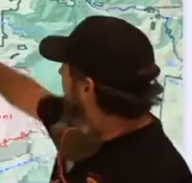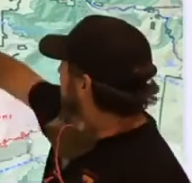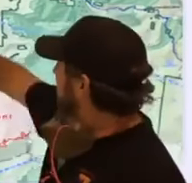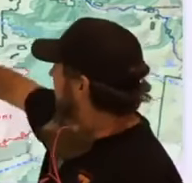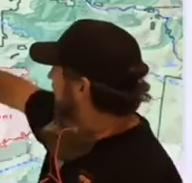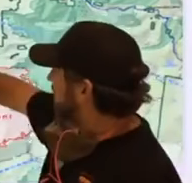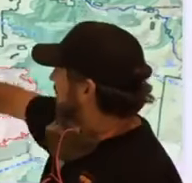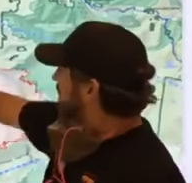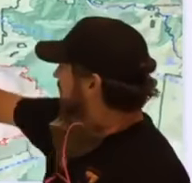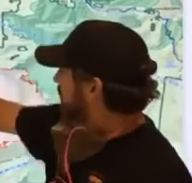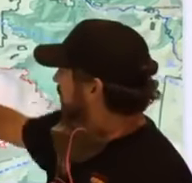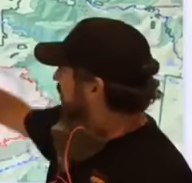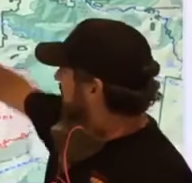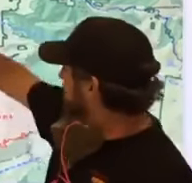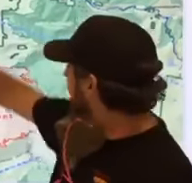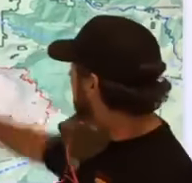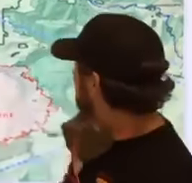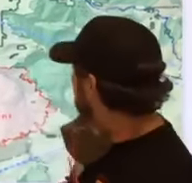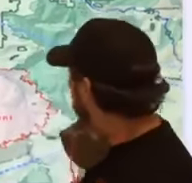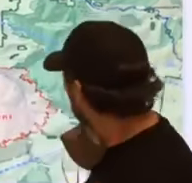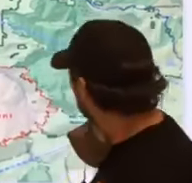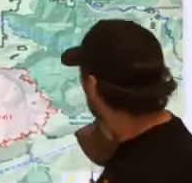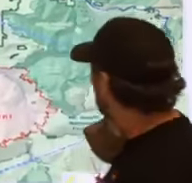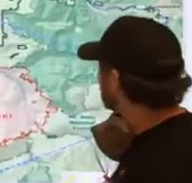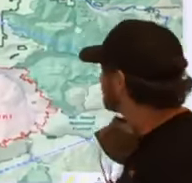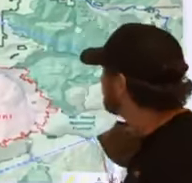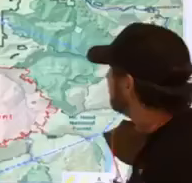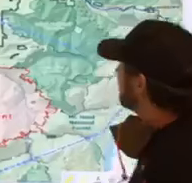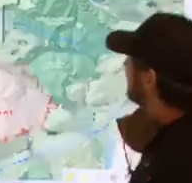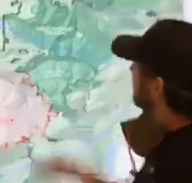Estacada so to the west into the northwest